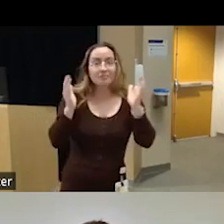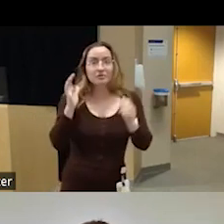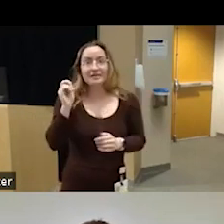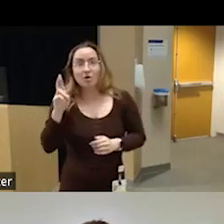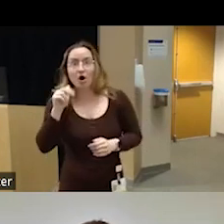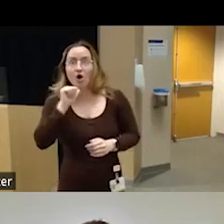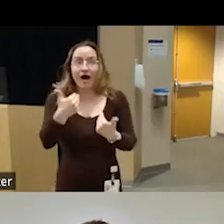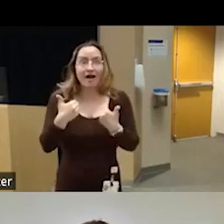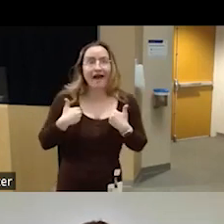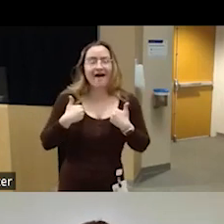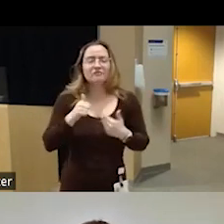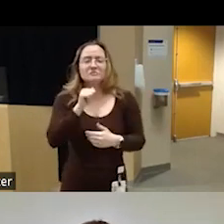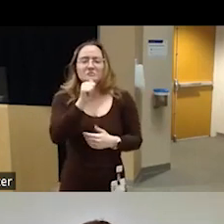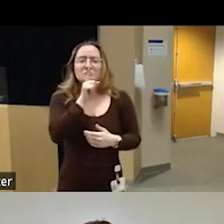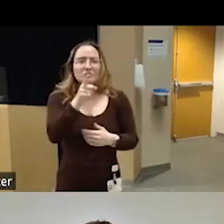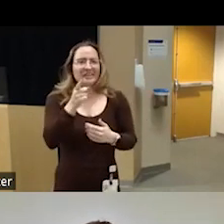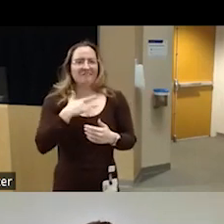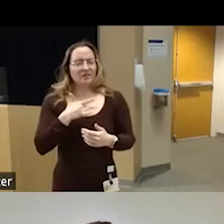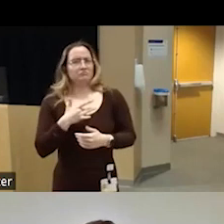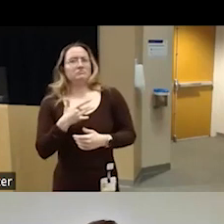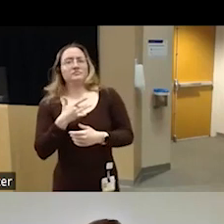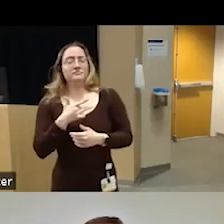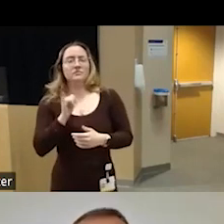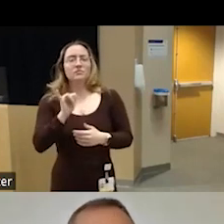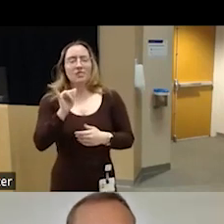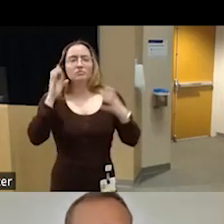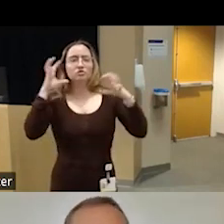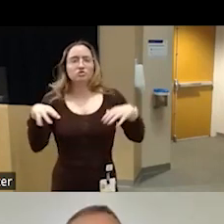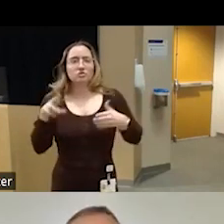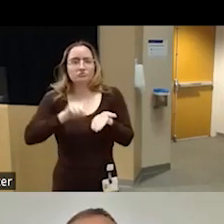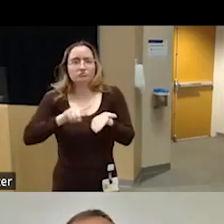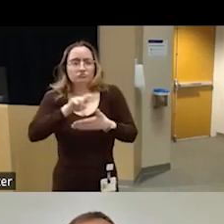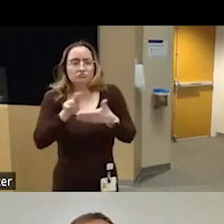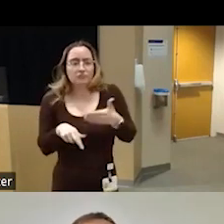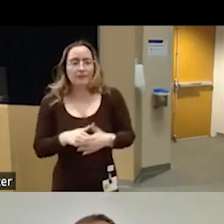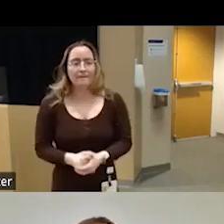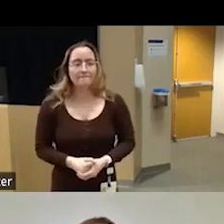mental illness, which is really mind-boggling. There's also inadequate health promotion that could help